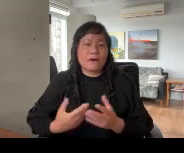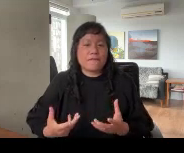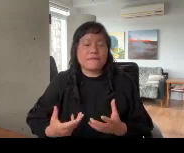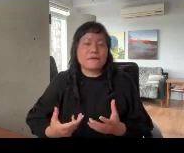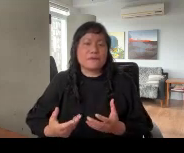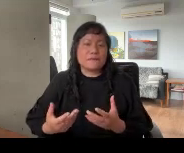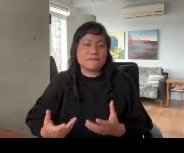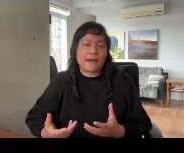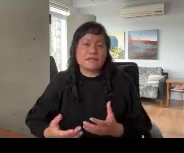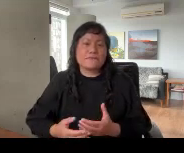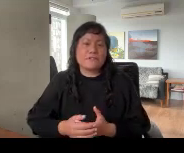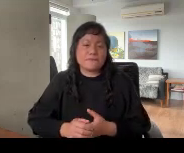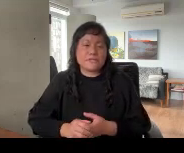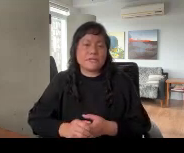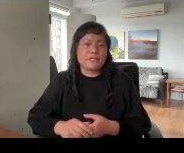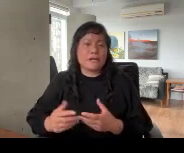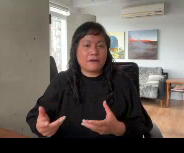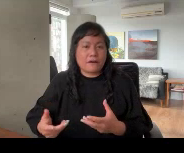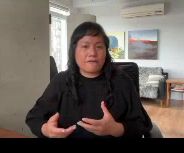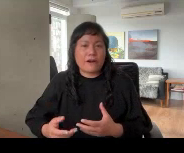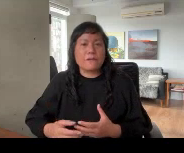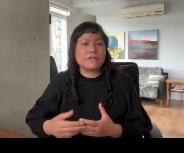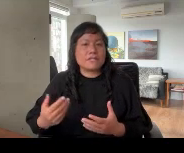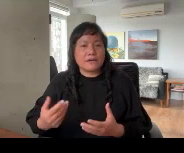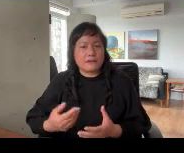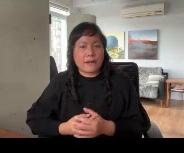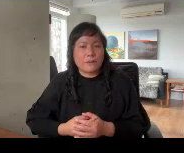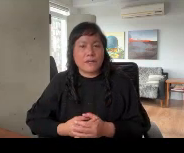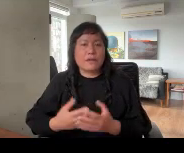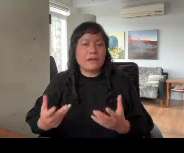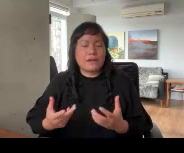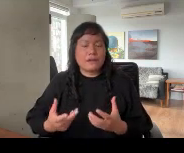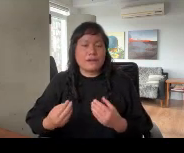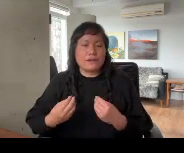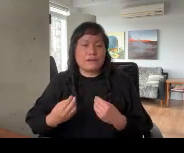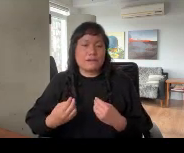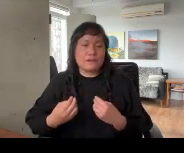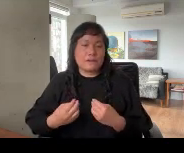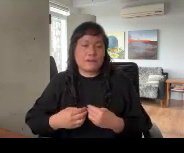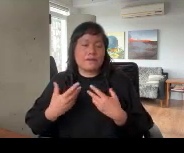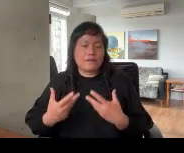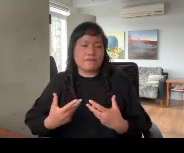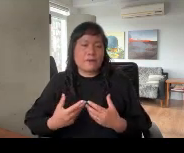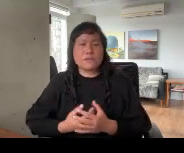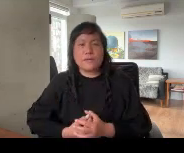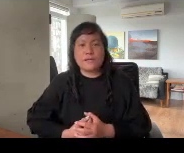we're all familiar with the facts of diversity in our environment that we and the environments